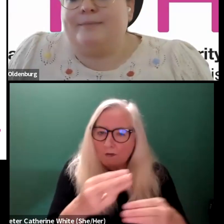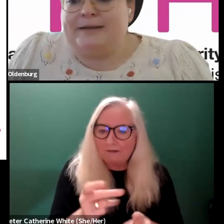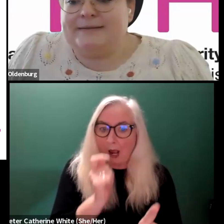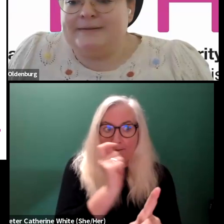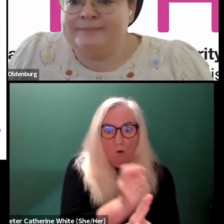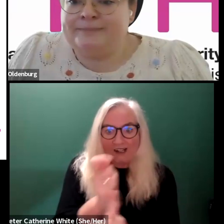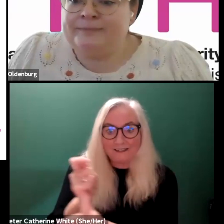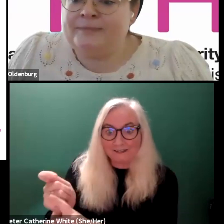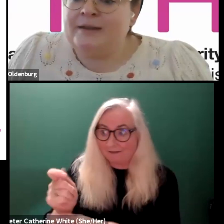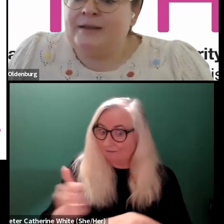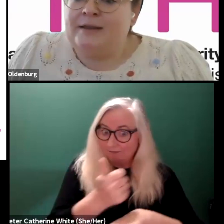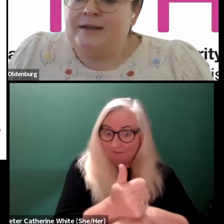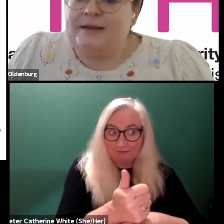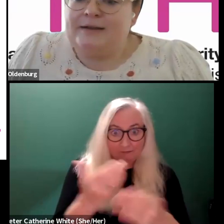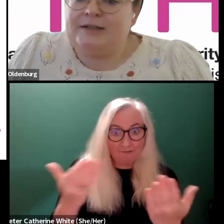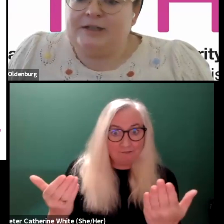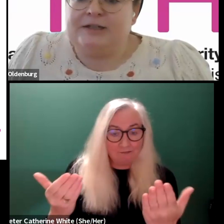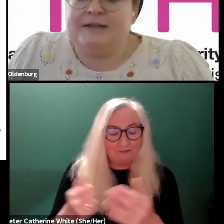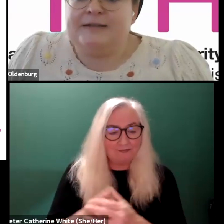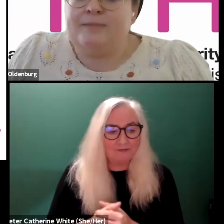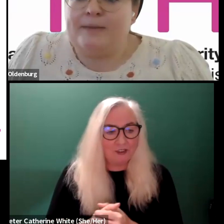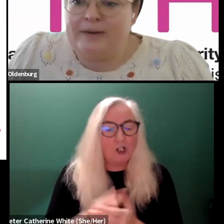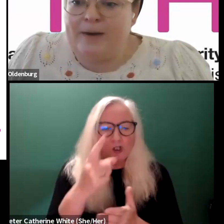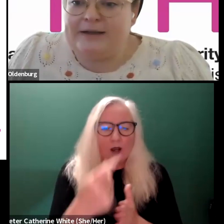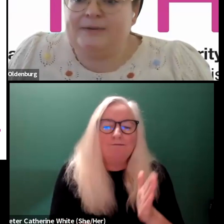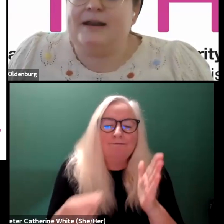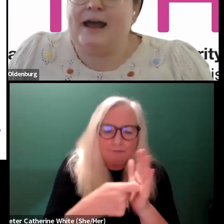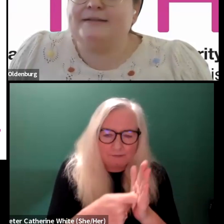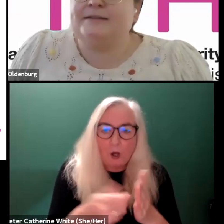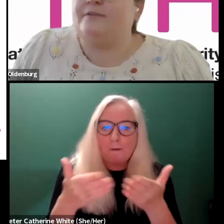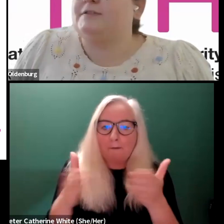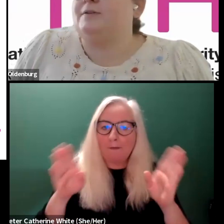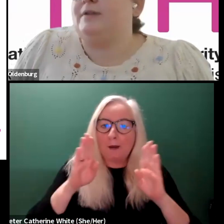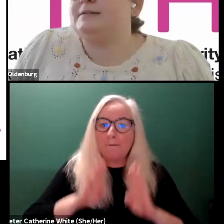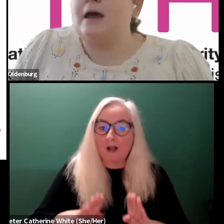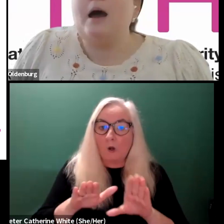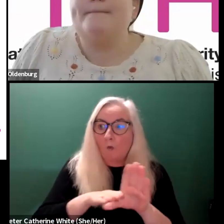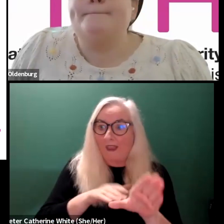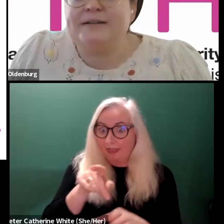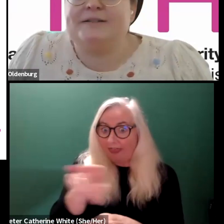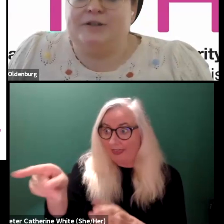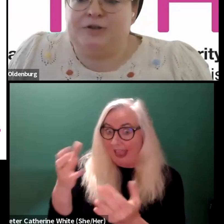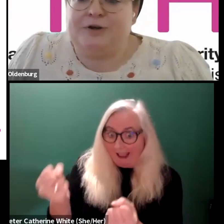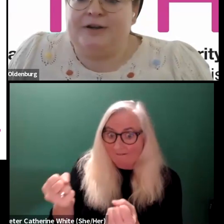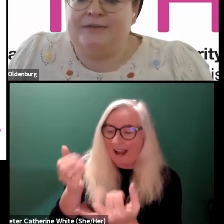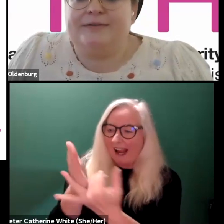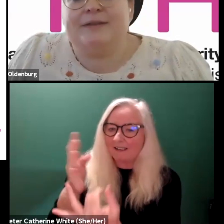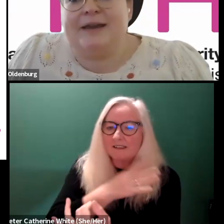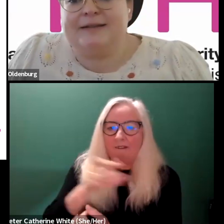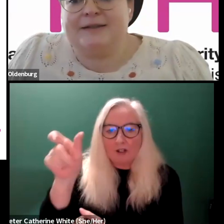In addition to this, public bodies with an access officer in place Must ensure that the access officer has appropriate training.